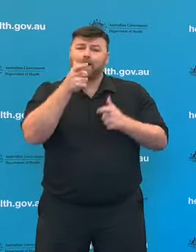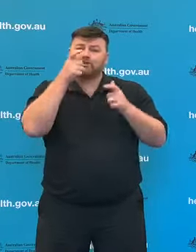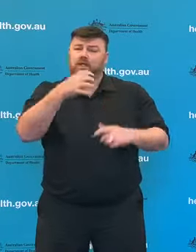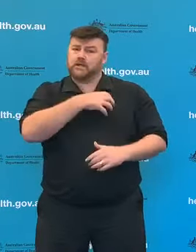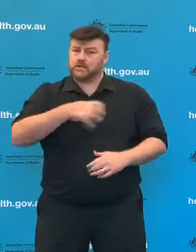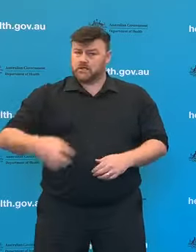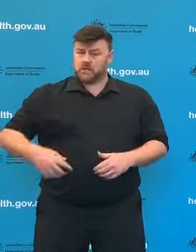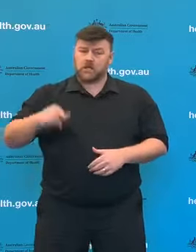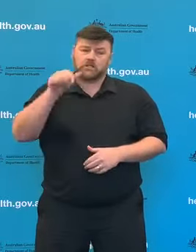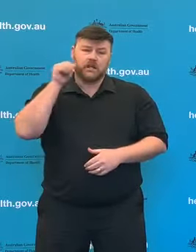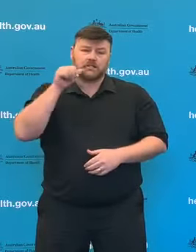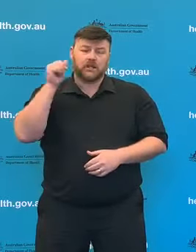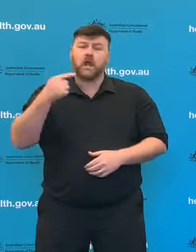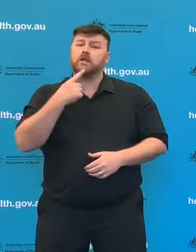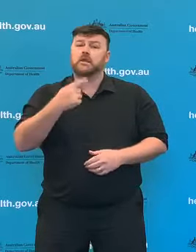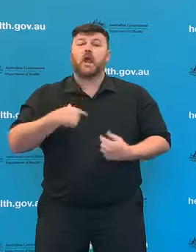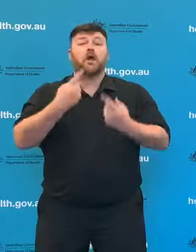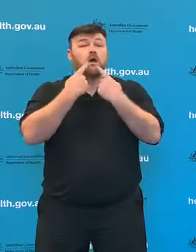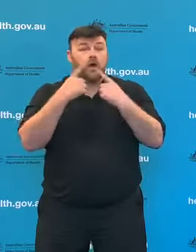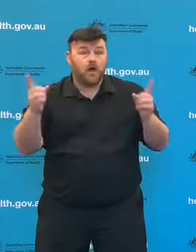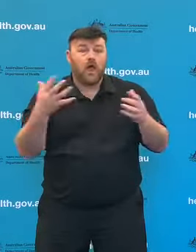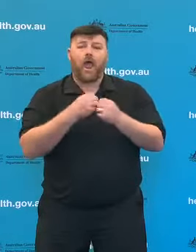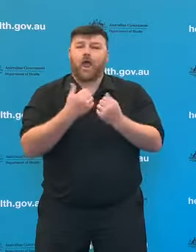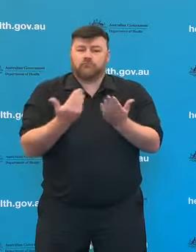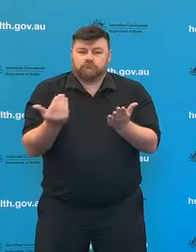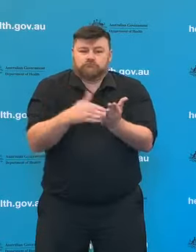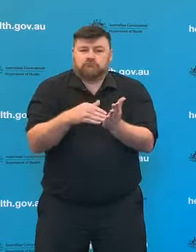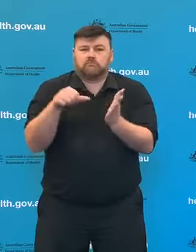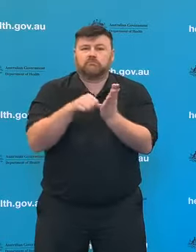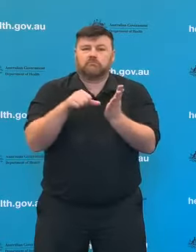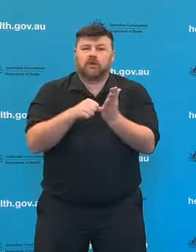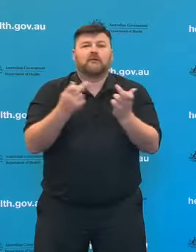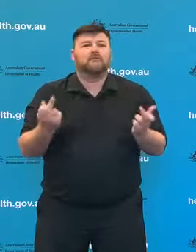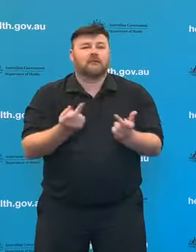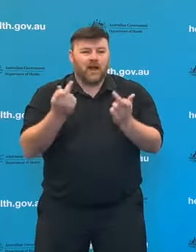announced that the new extended funding for providers